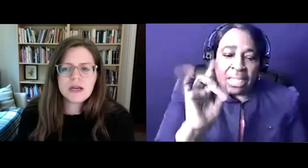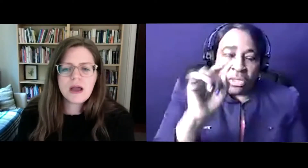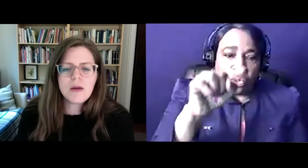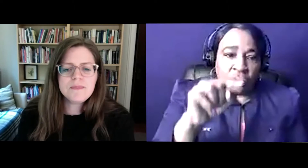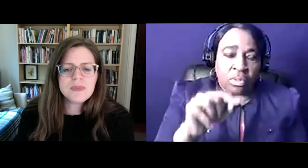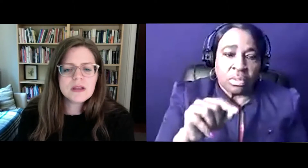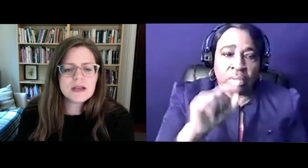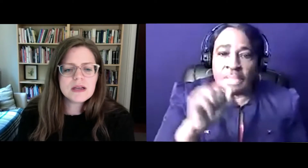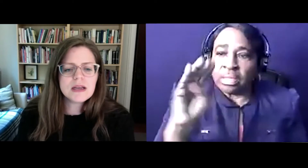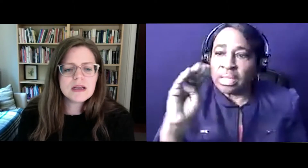Margaret Fink (she/her): Um can you give her